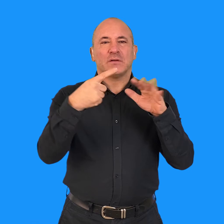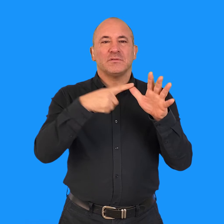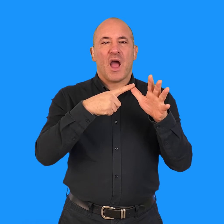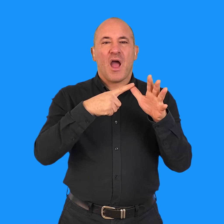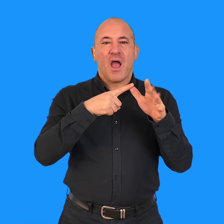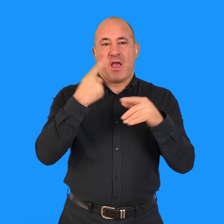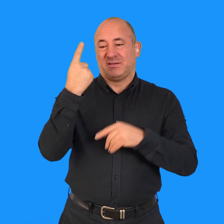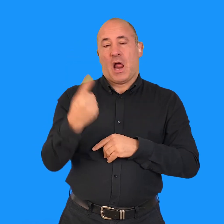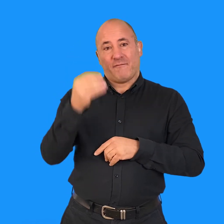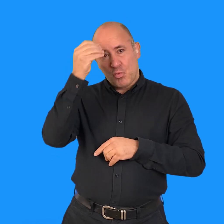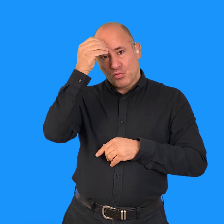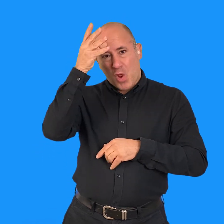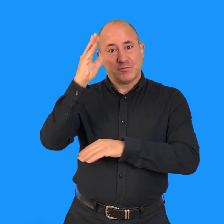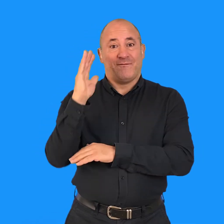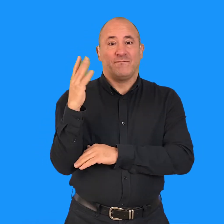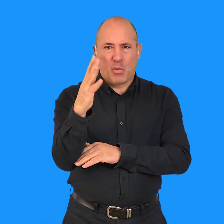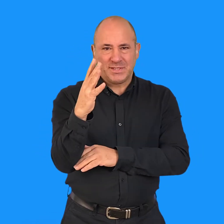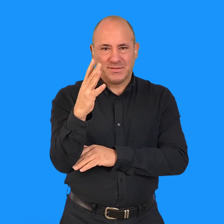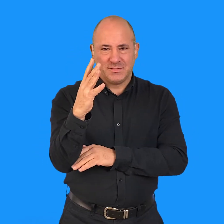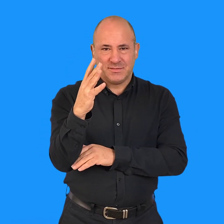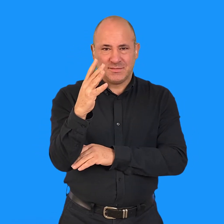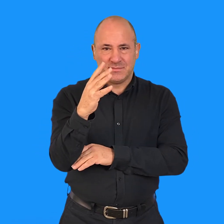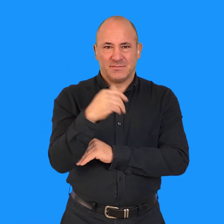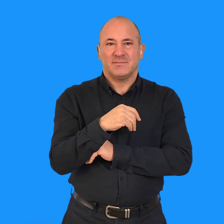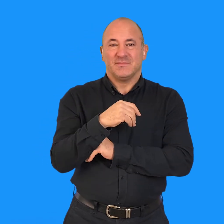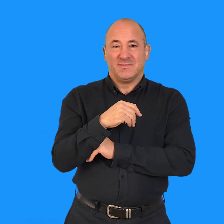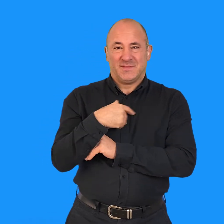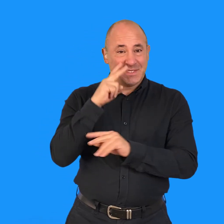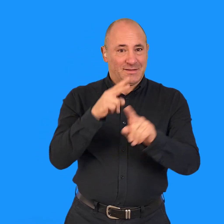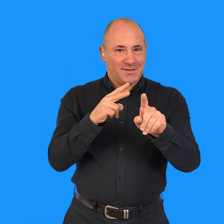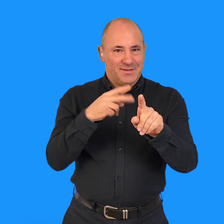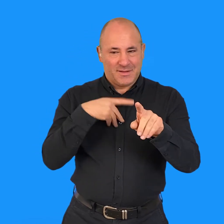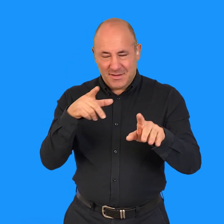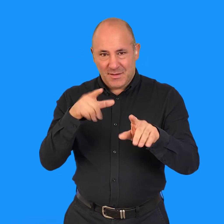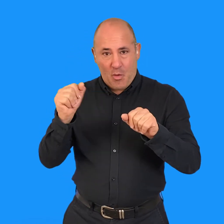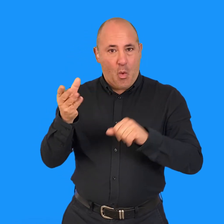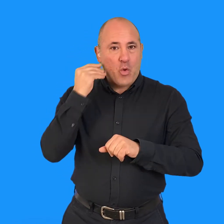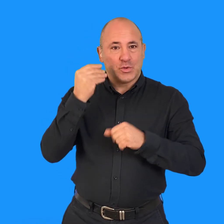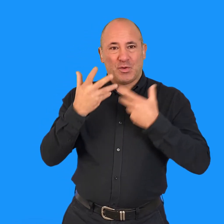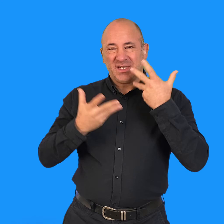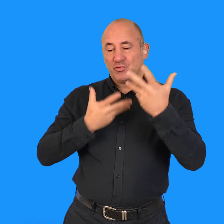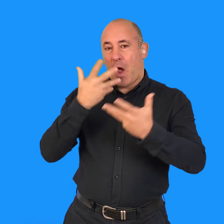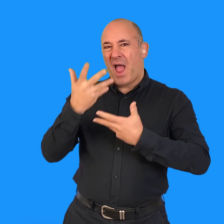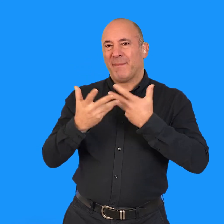who was the knowledge of the forest, see what we did there, where we had her audio describing